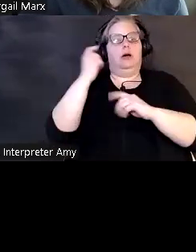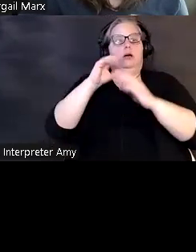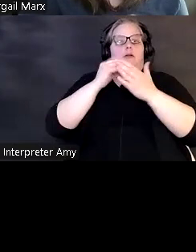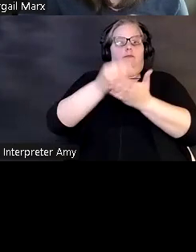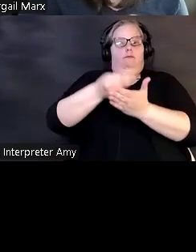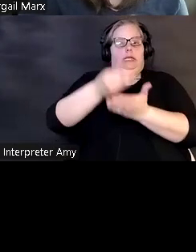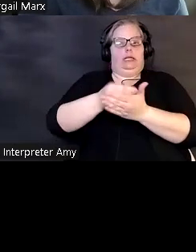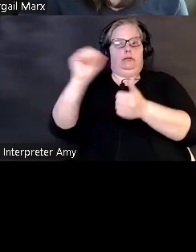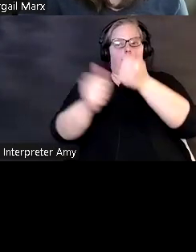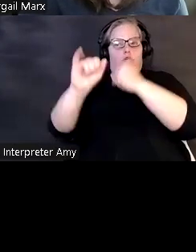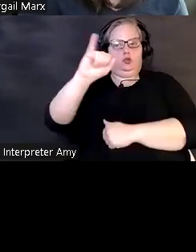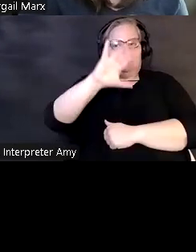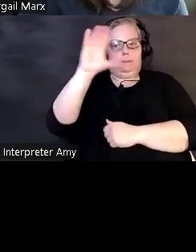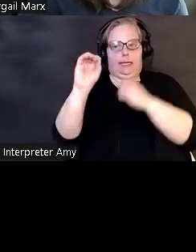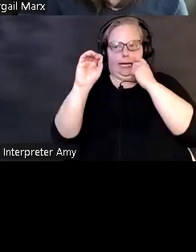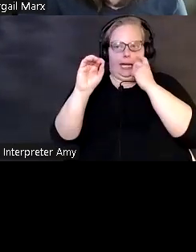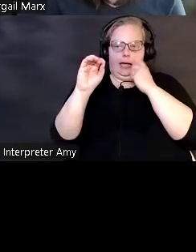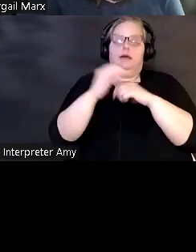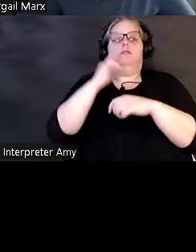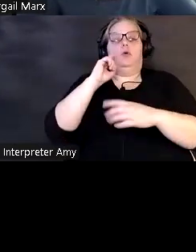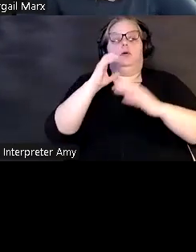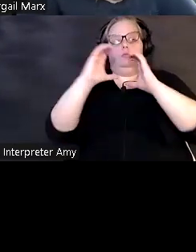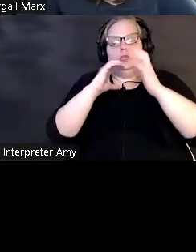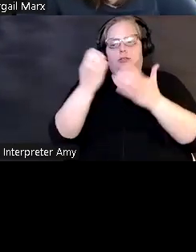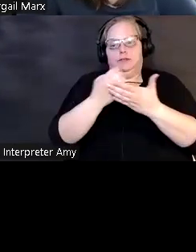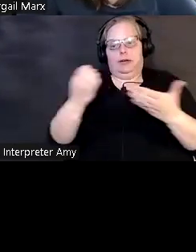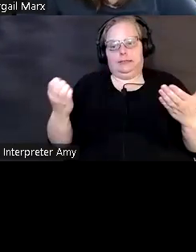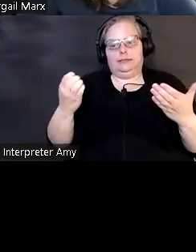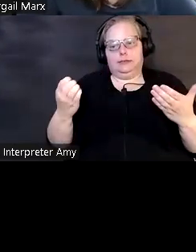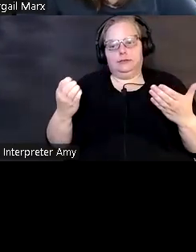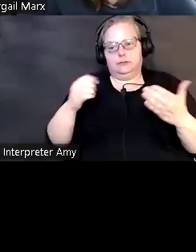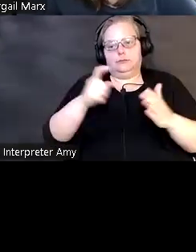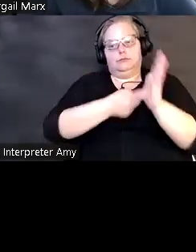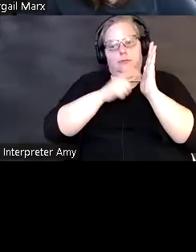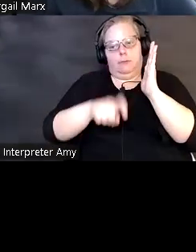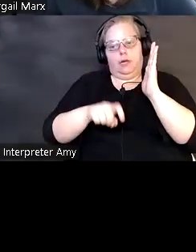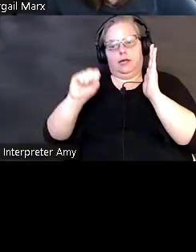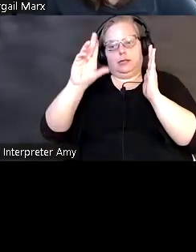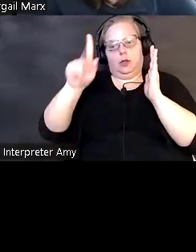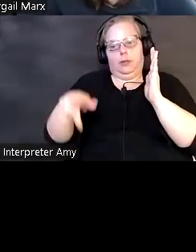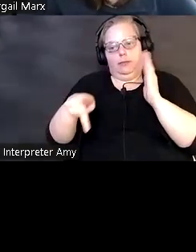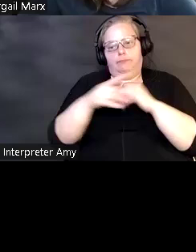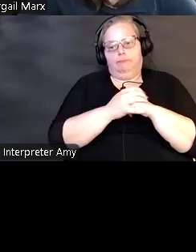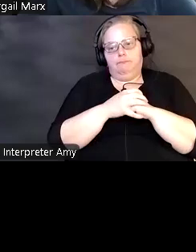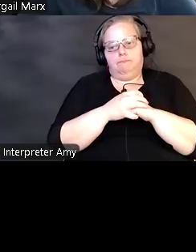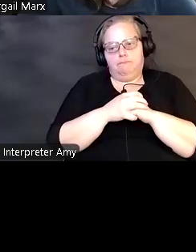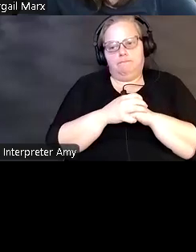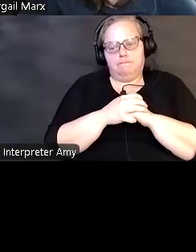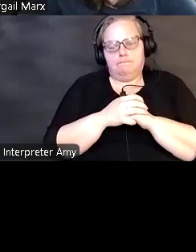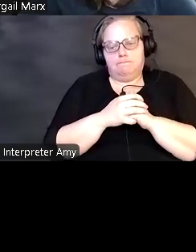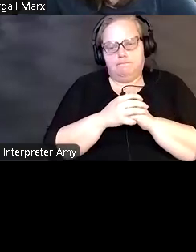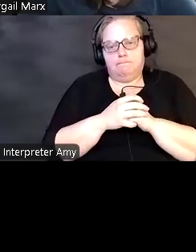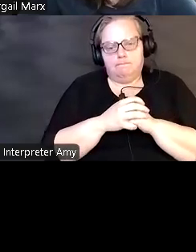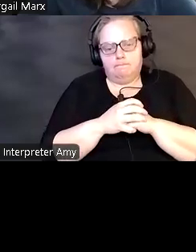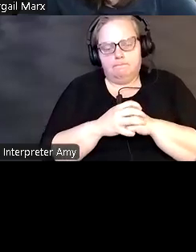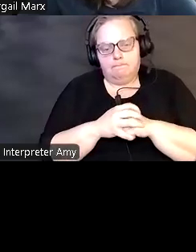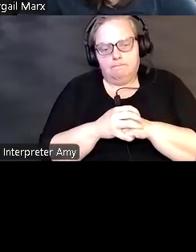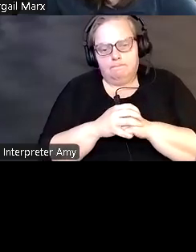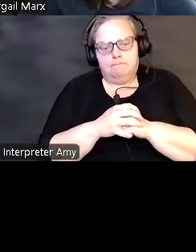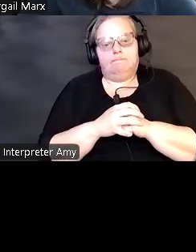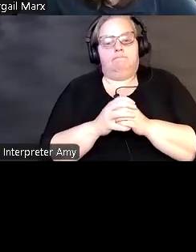a communication device, then it is a speech language pathologist's scope of practice.